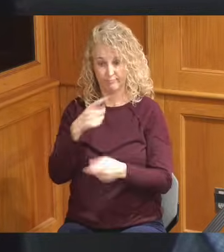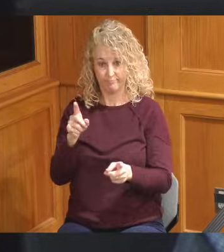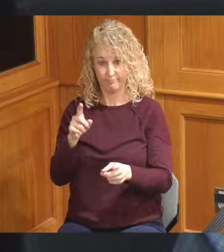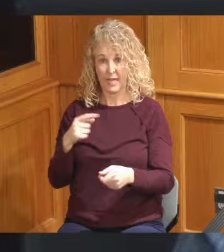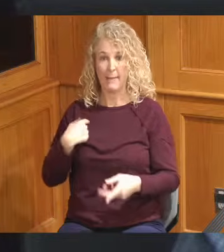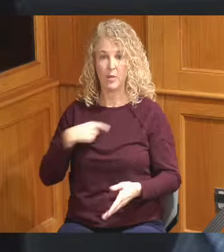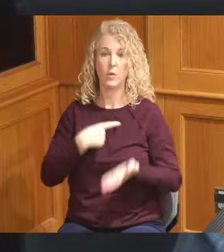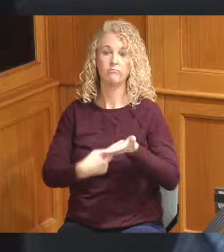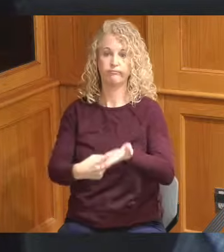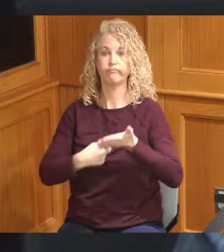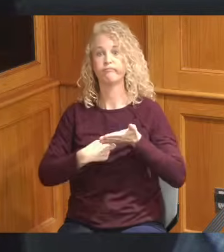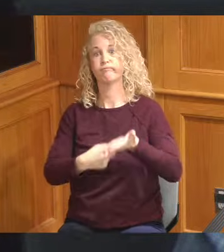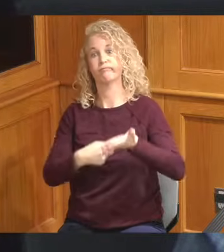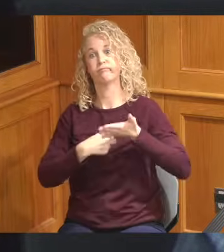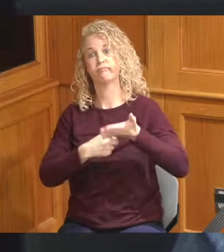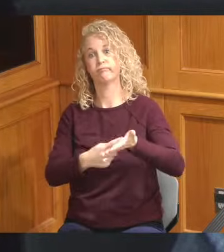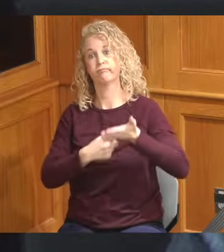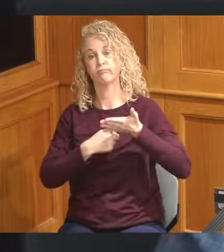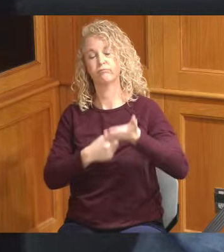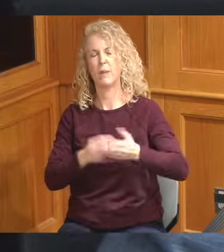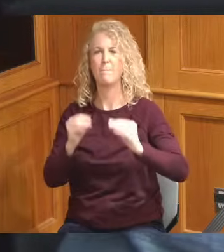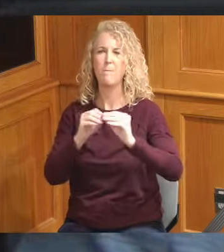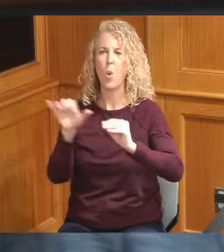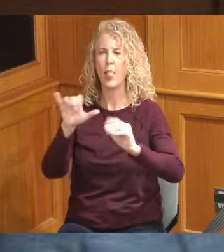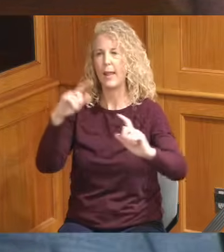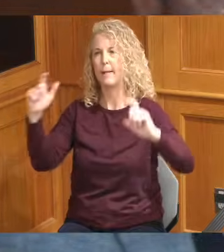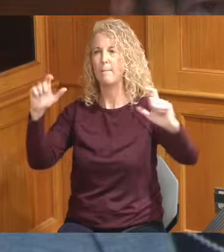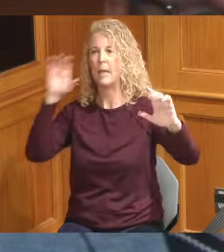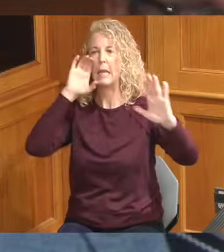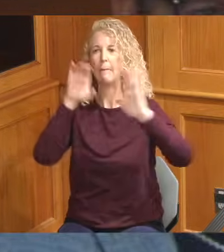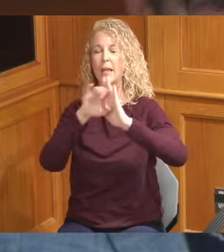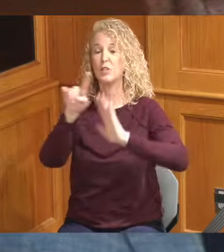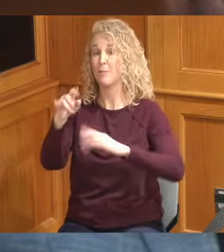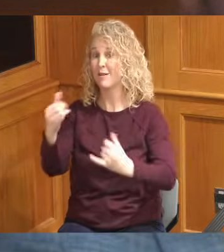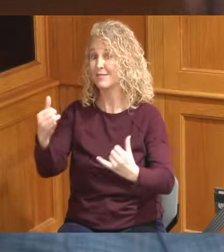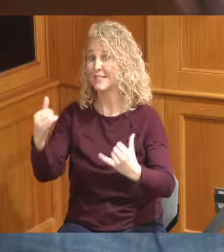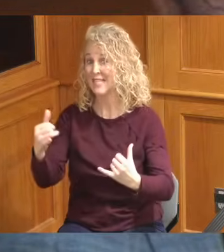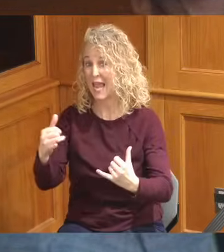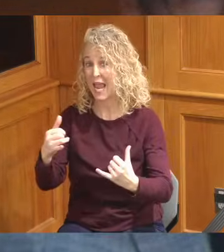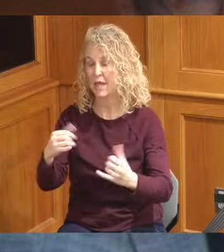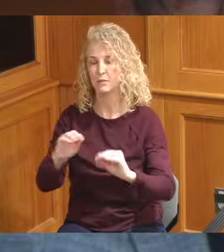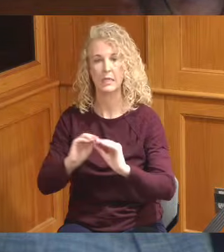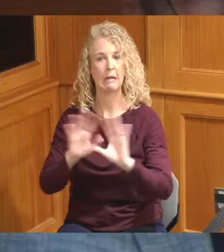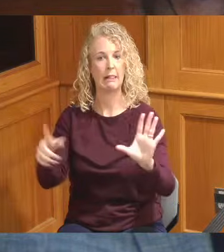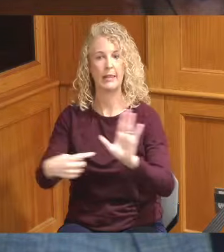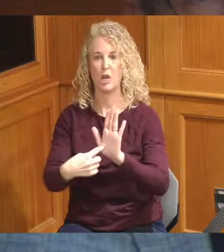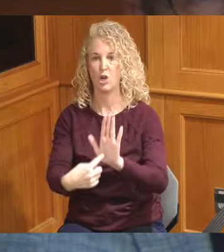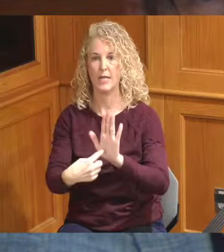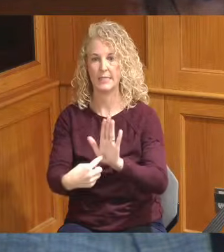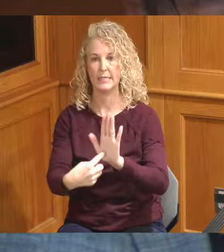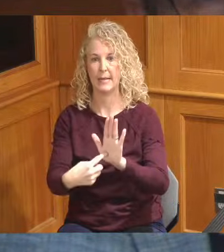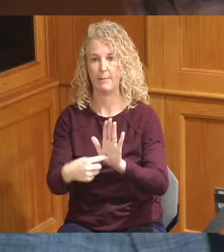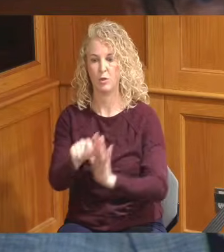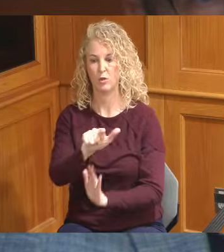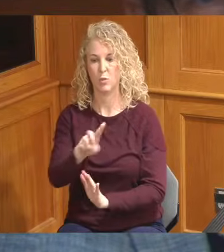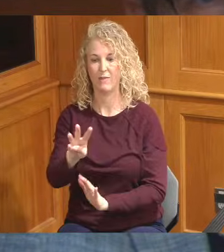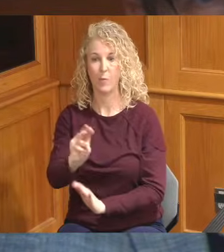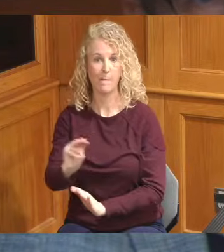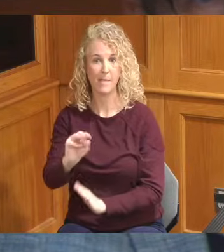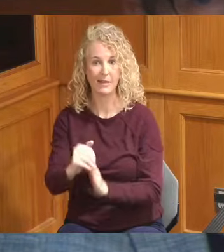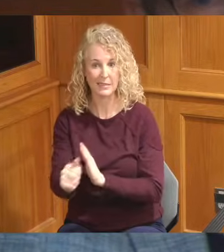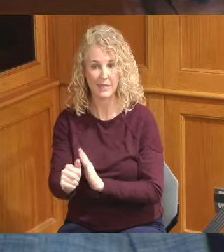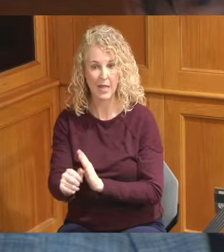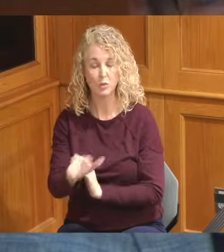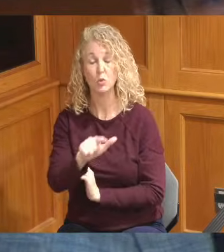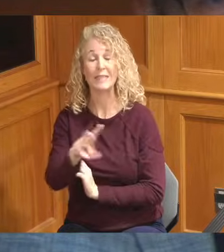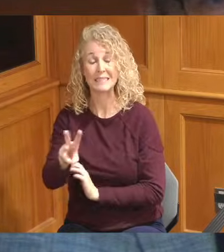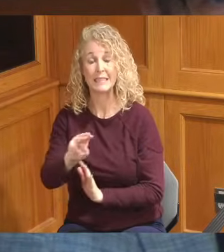about it kind of at a high level, but here we are with a solid examples 20 $24 million$26 million